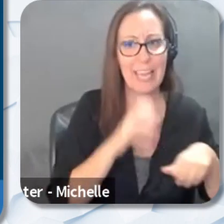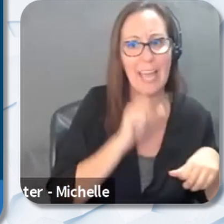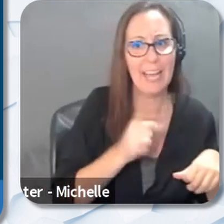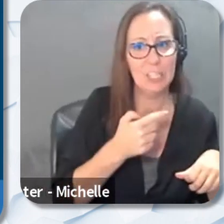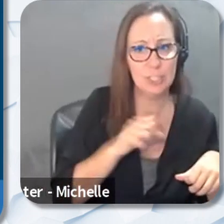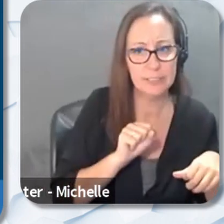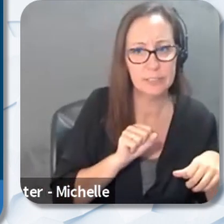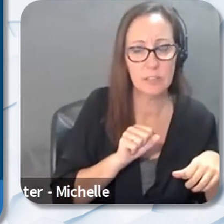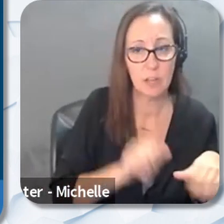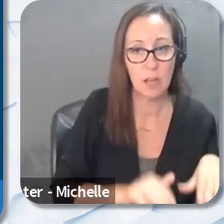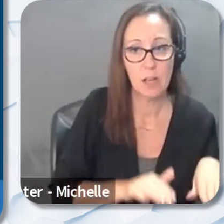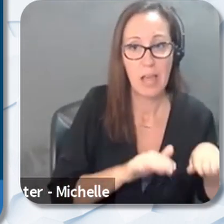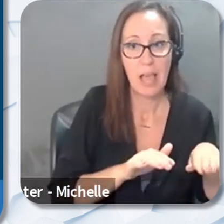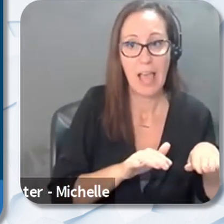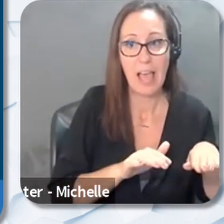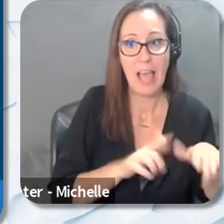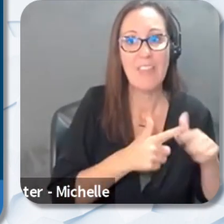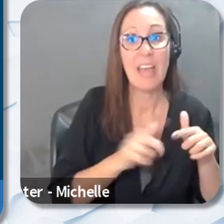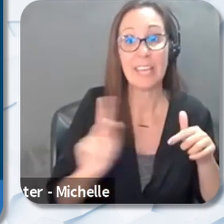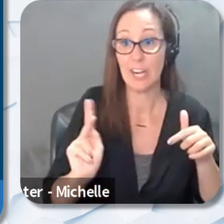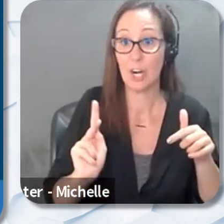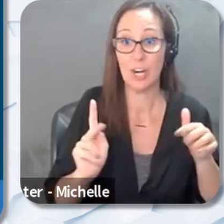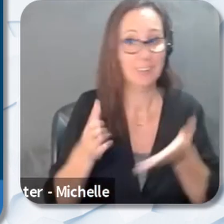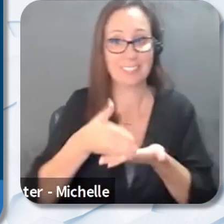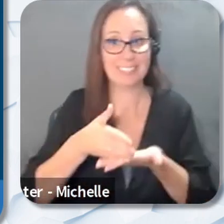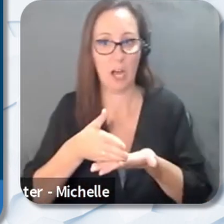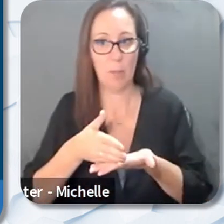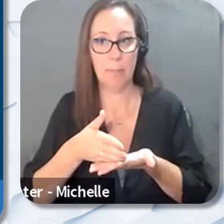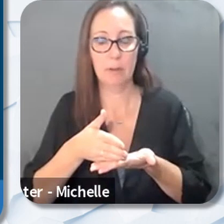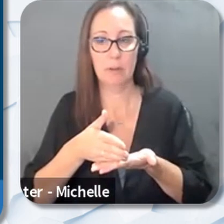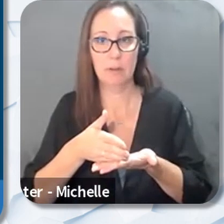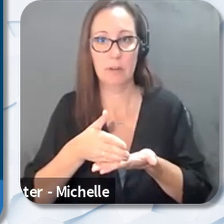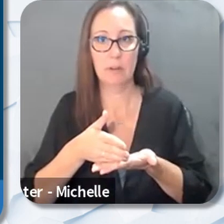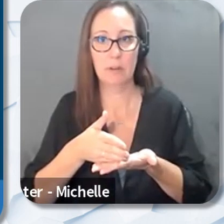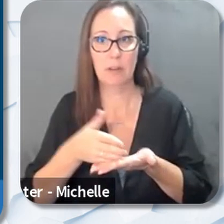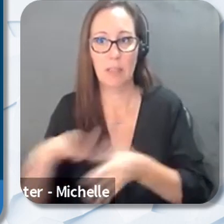And oftentimes it stopped at the door of kindergarten and common core and practices